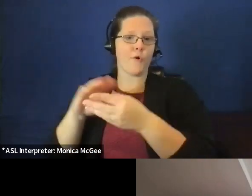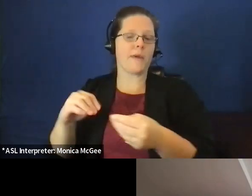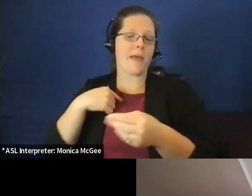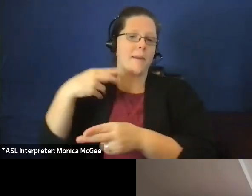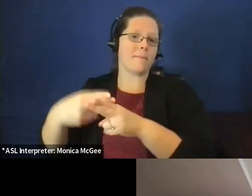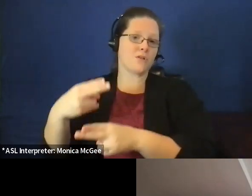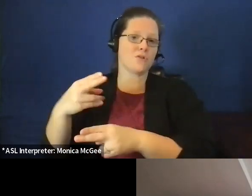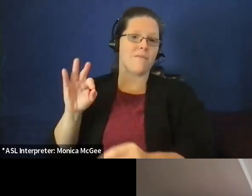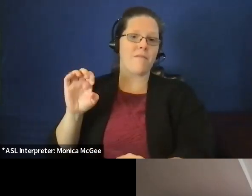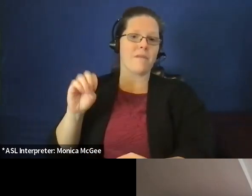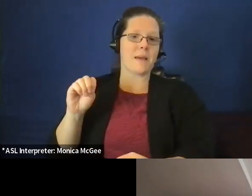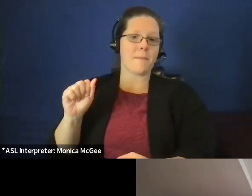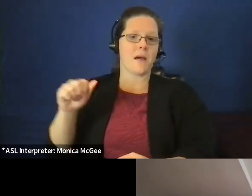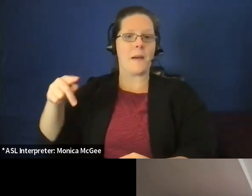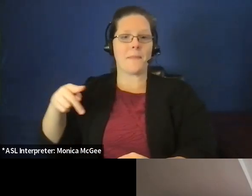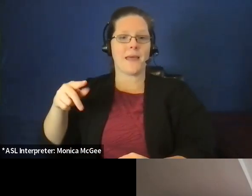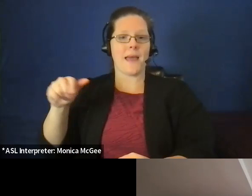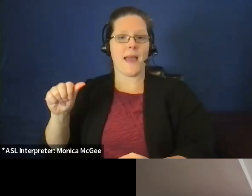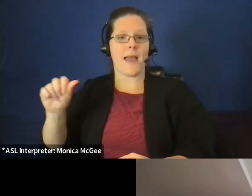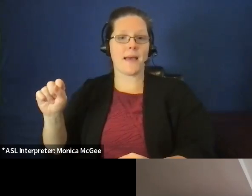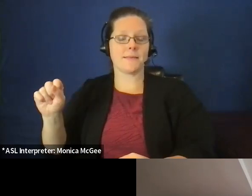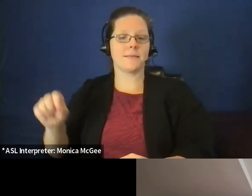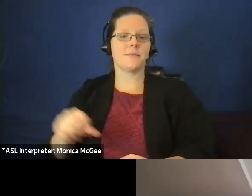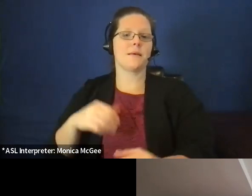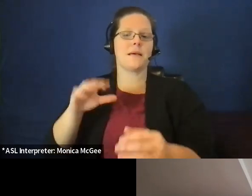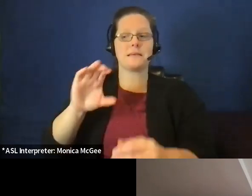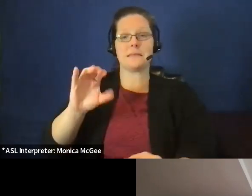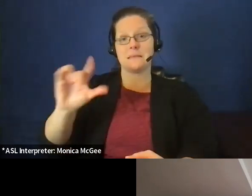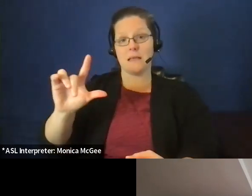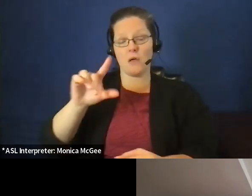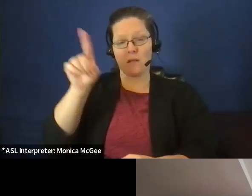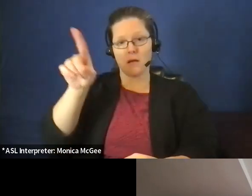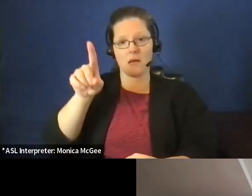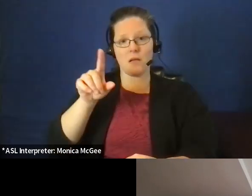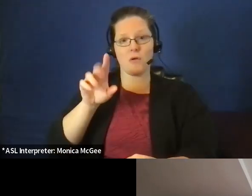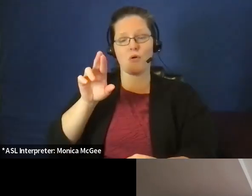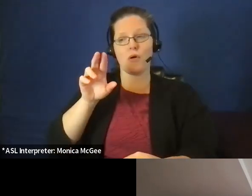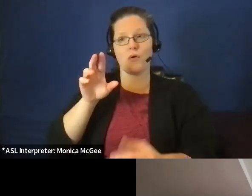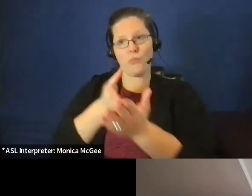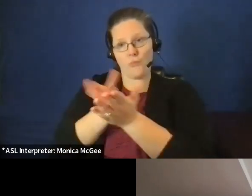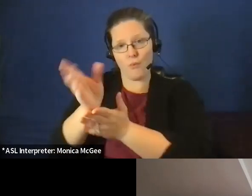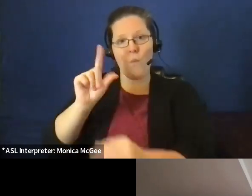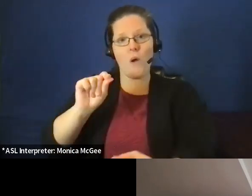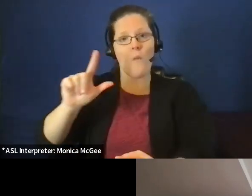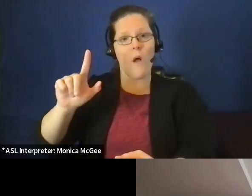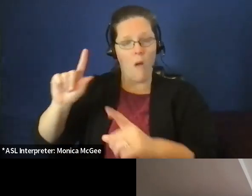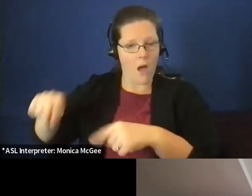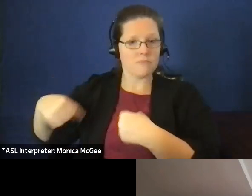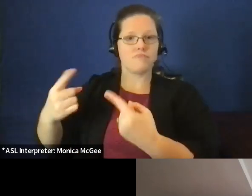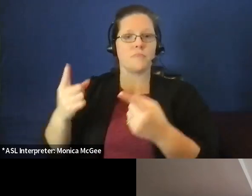connect with emergency management. With this MOU, we have a success story,